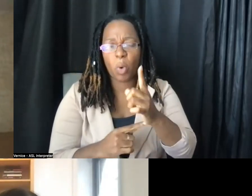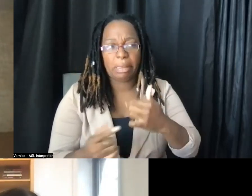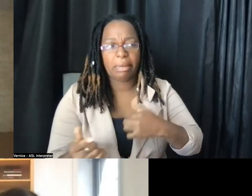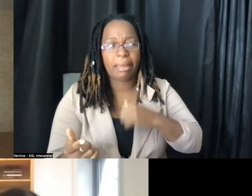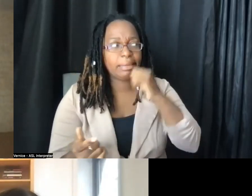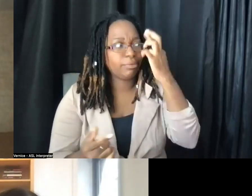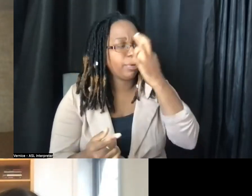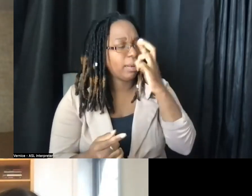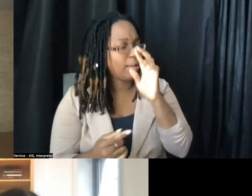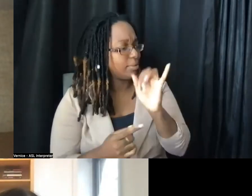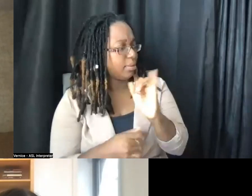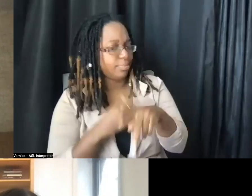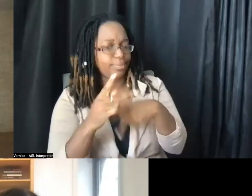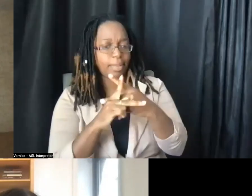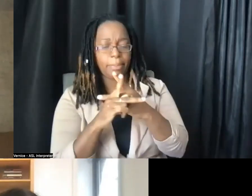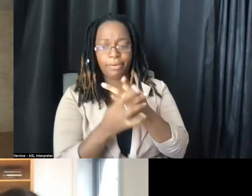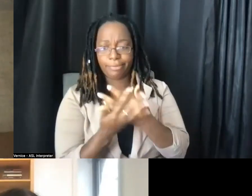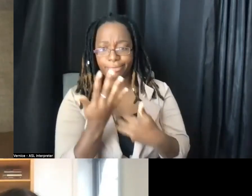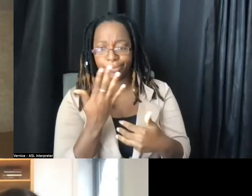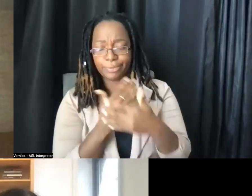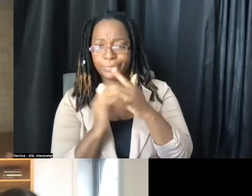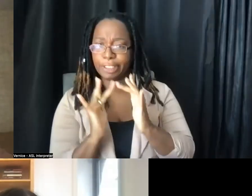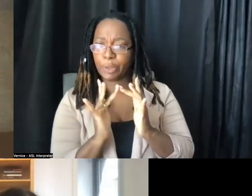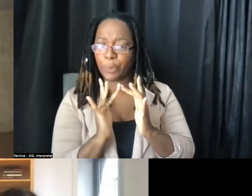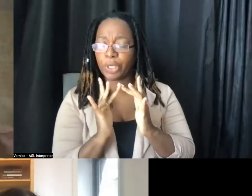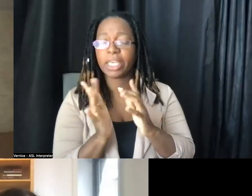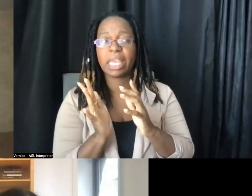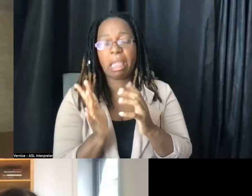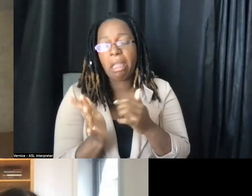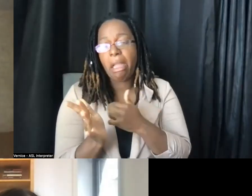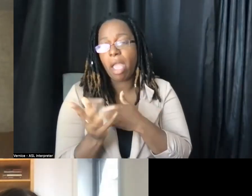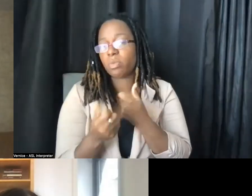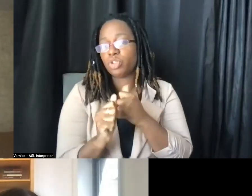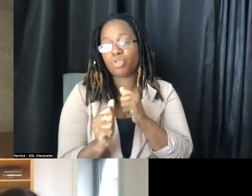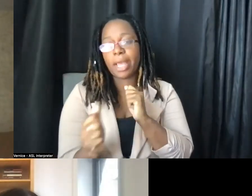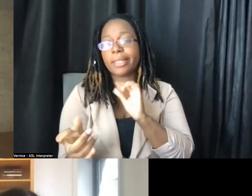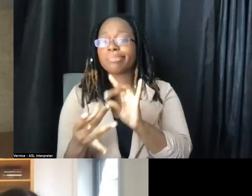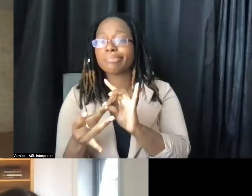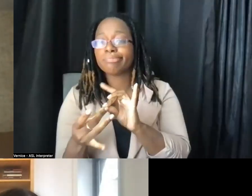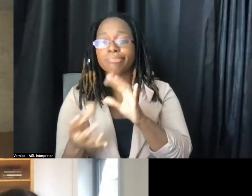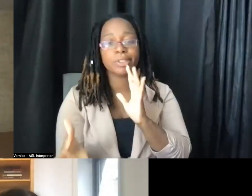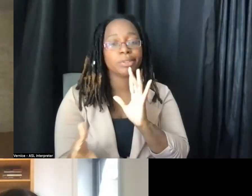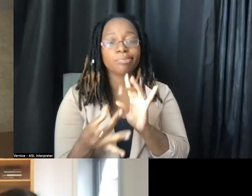I really did not think of it as networking at the time